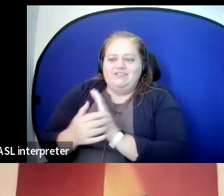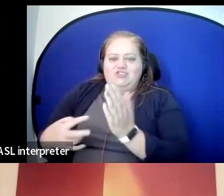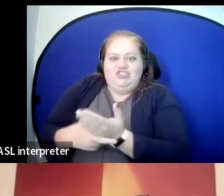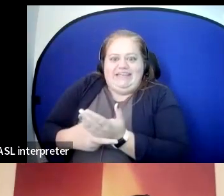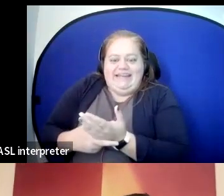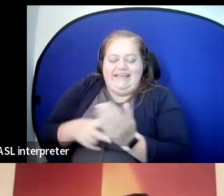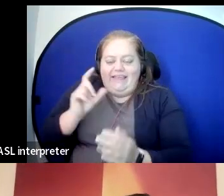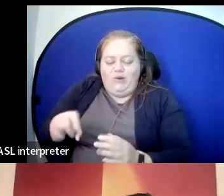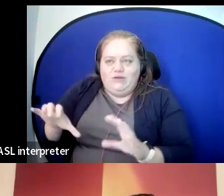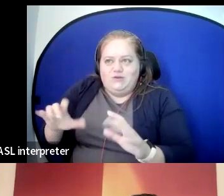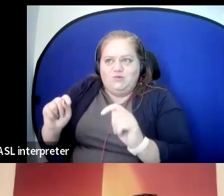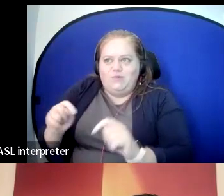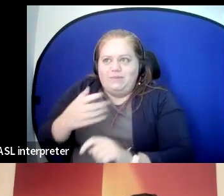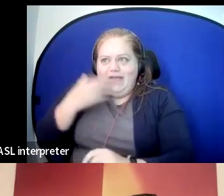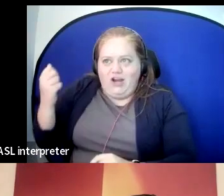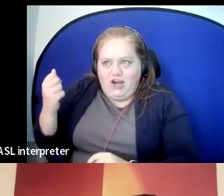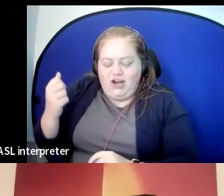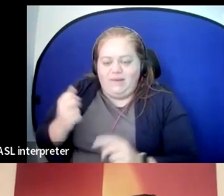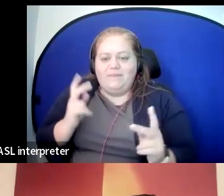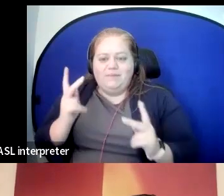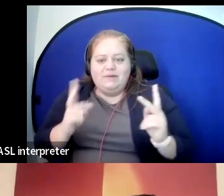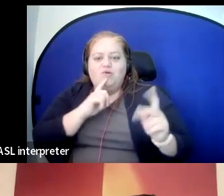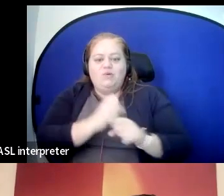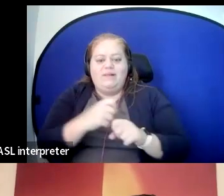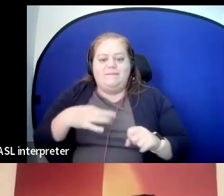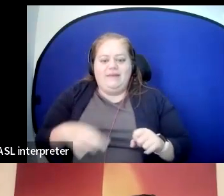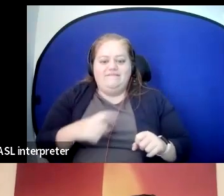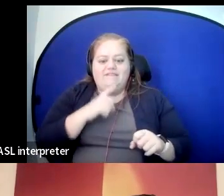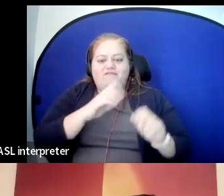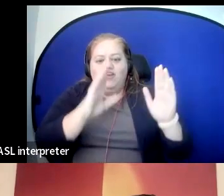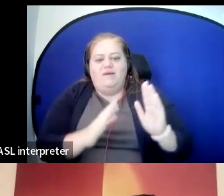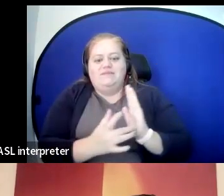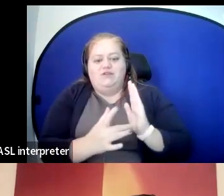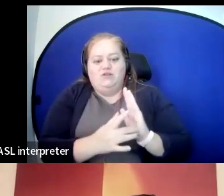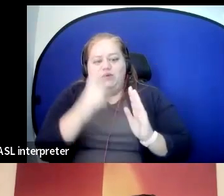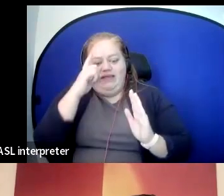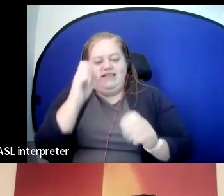But there are people who actually really benefit from this technology. And I think the work that we're seeing here